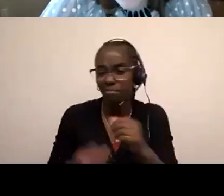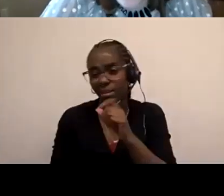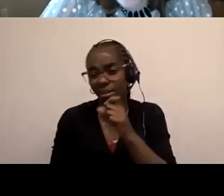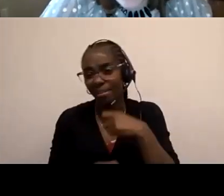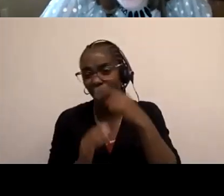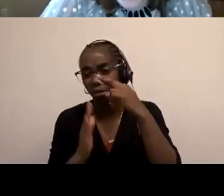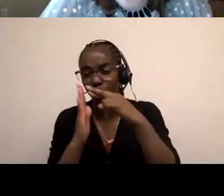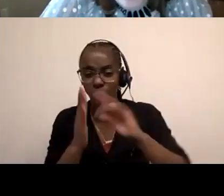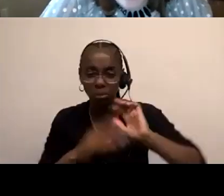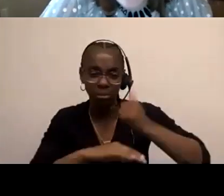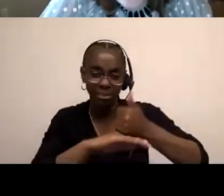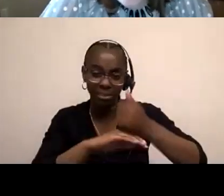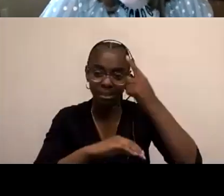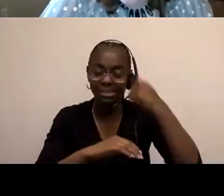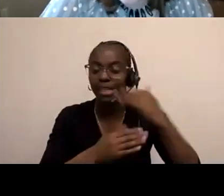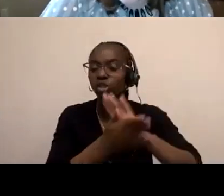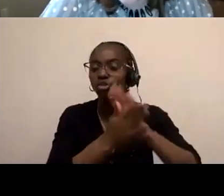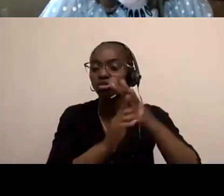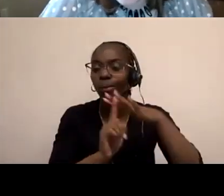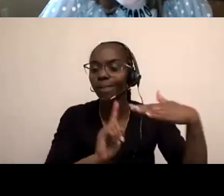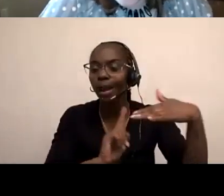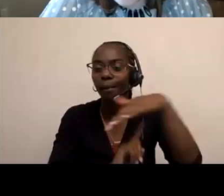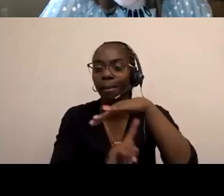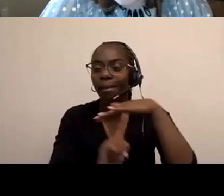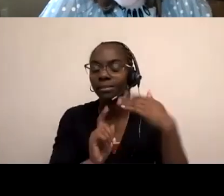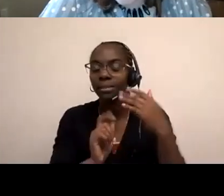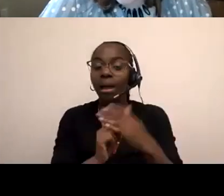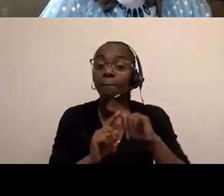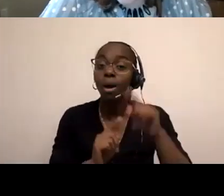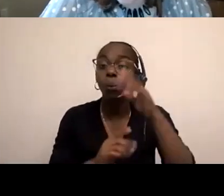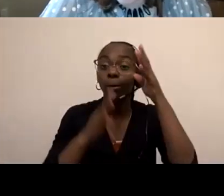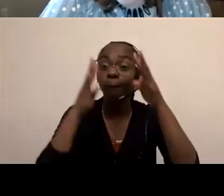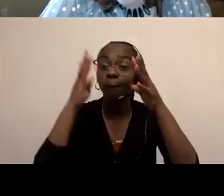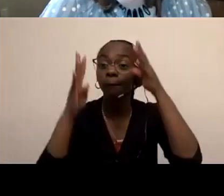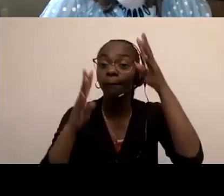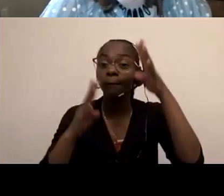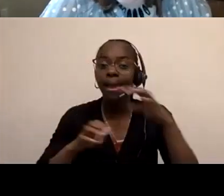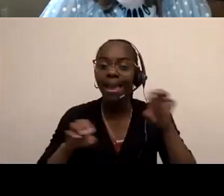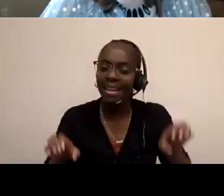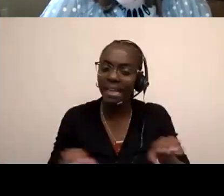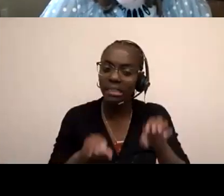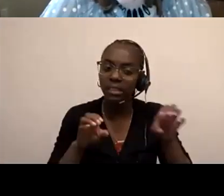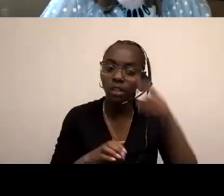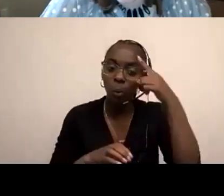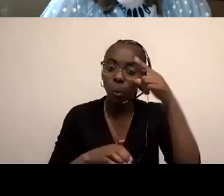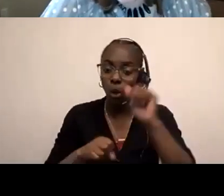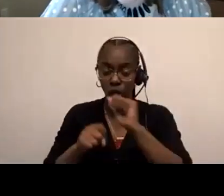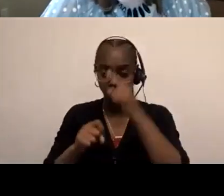NOT A SCHOOL ENVIRONMENT. BUT YOU COME UP WITH ACTIVITY THEY ARE WORKING FOR AND PICTURE OF IT HERE AND I